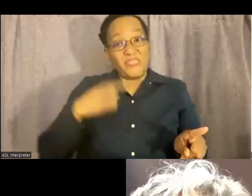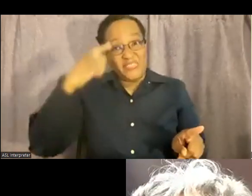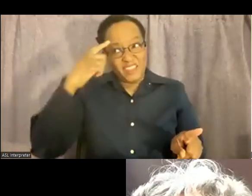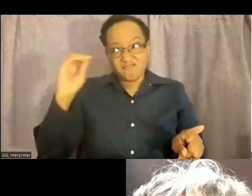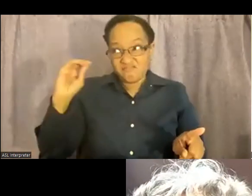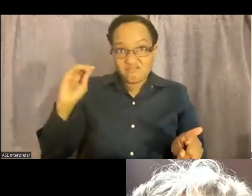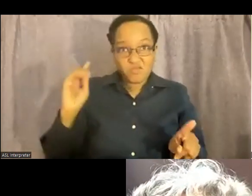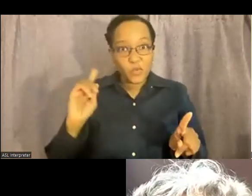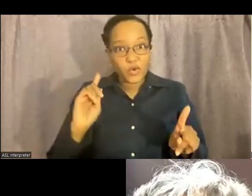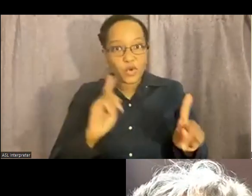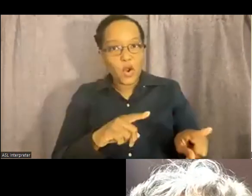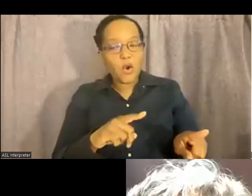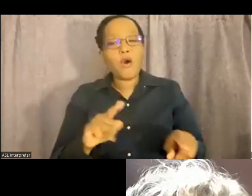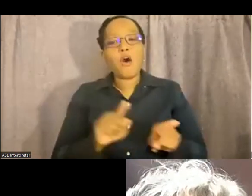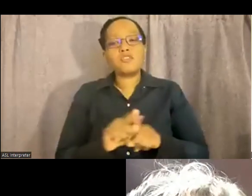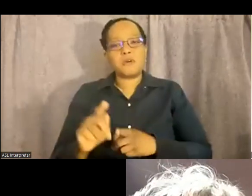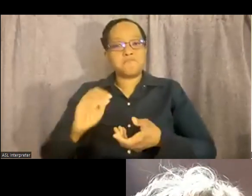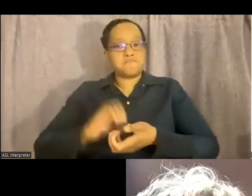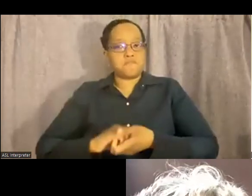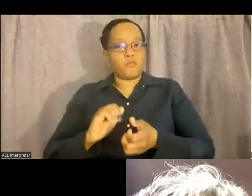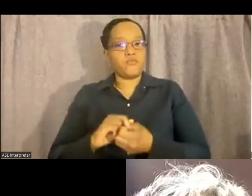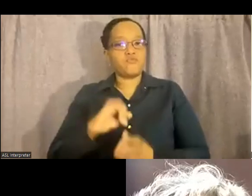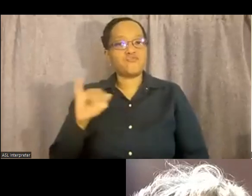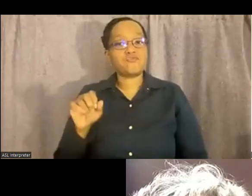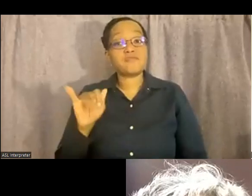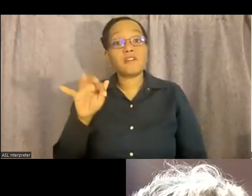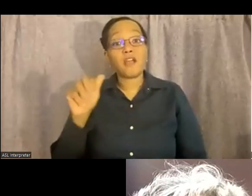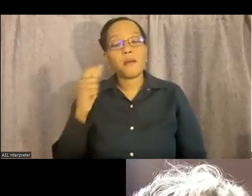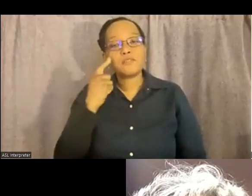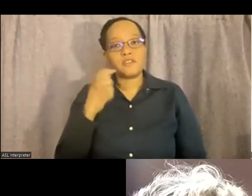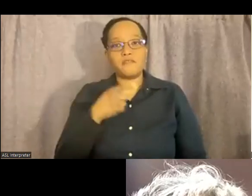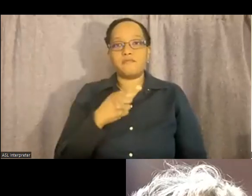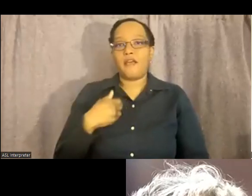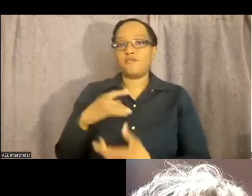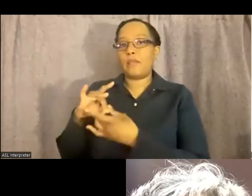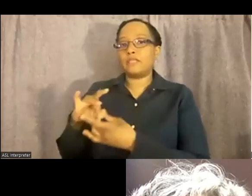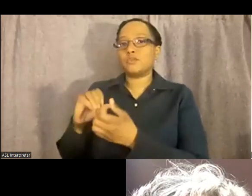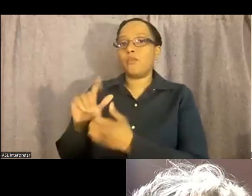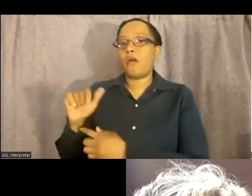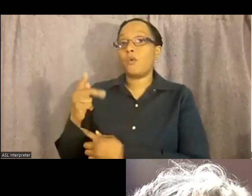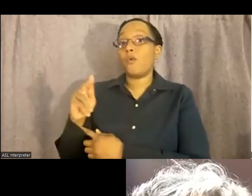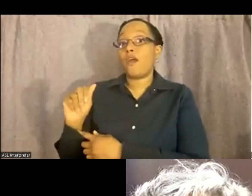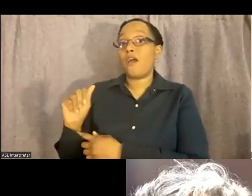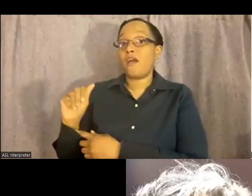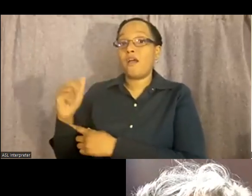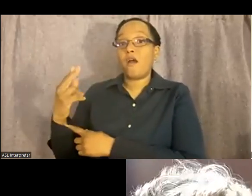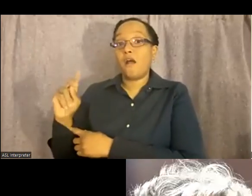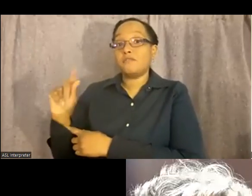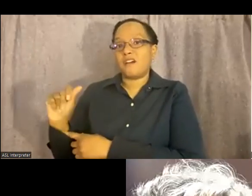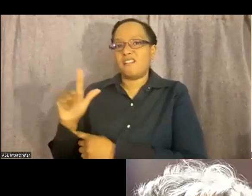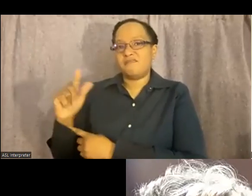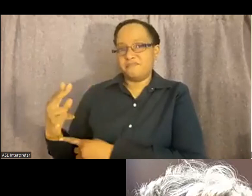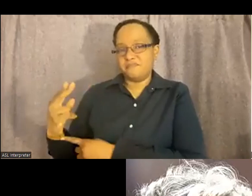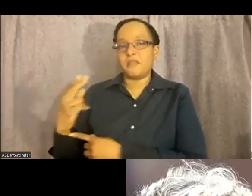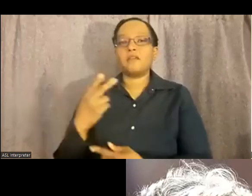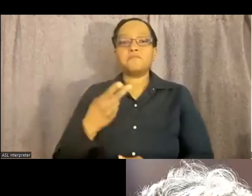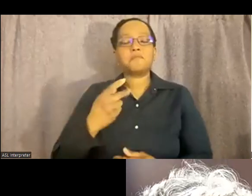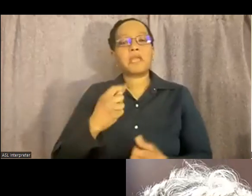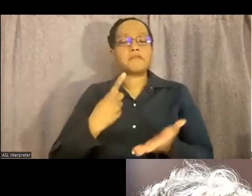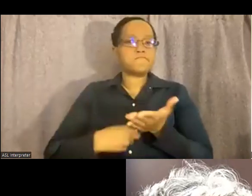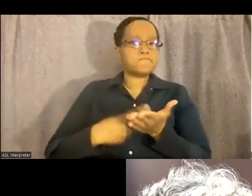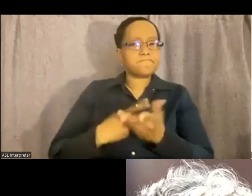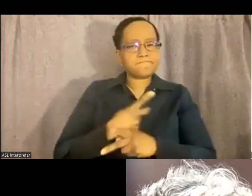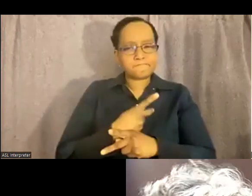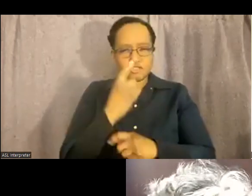because she also has relationships maybe we could come up with some strategies for the